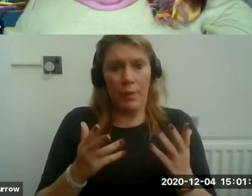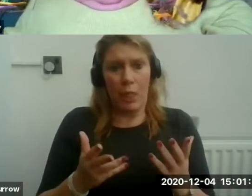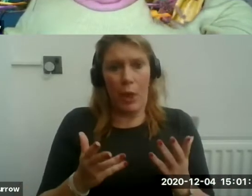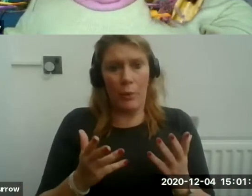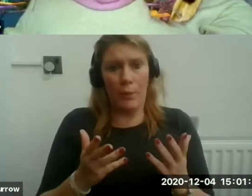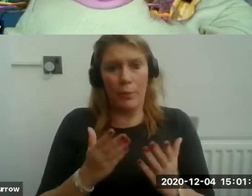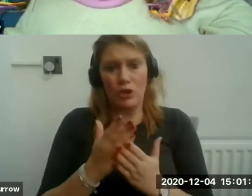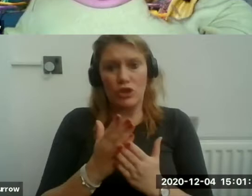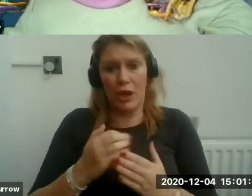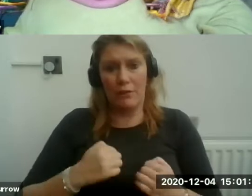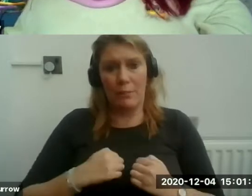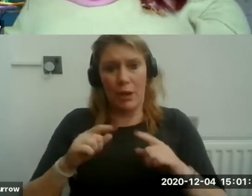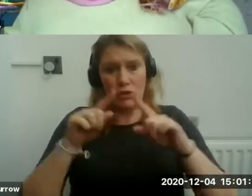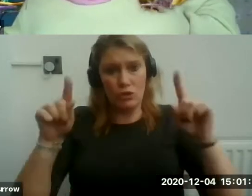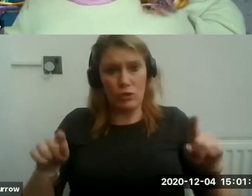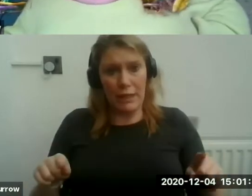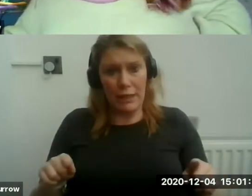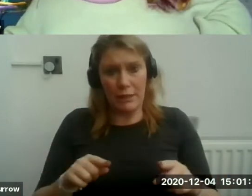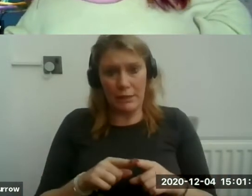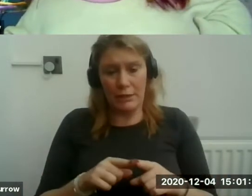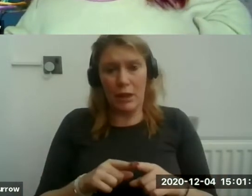my screens. We have we have Katy from